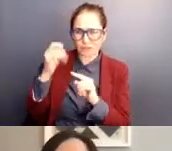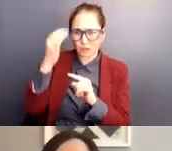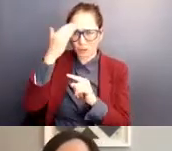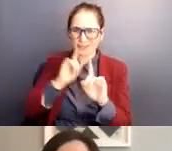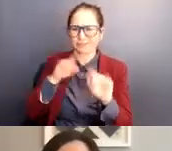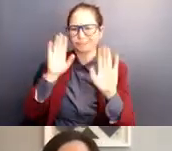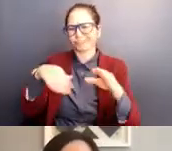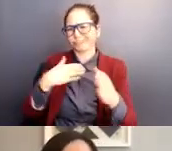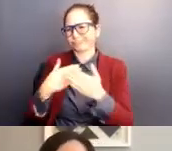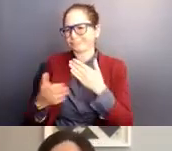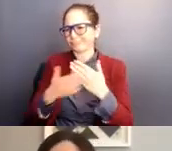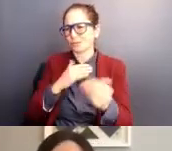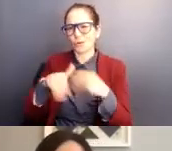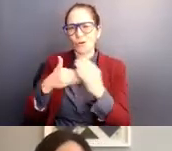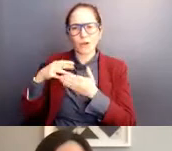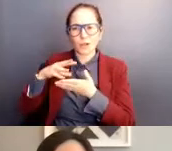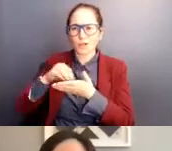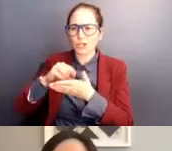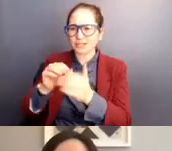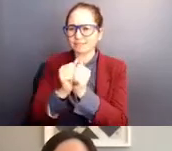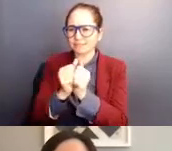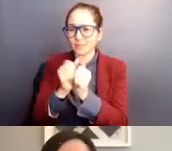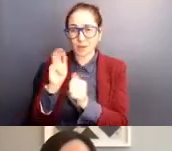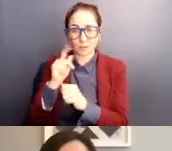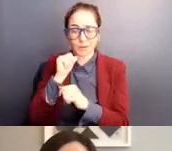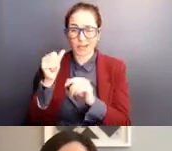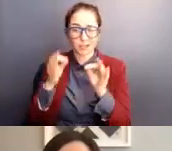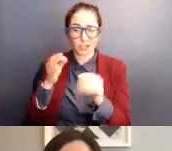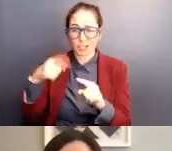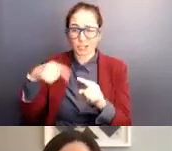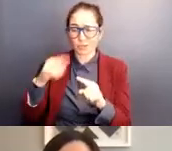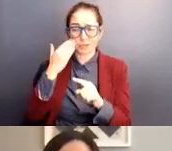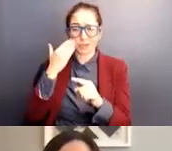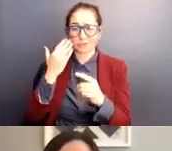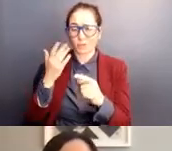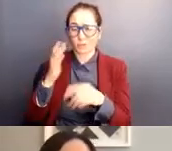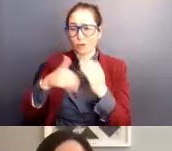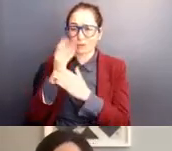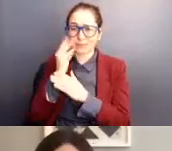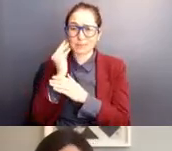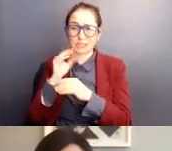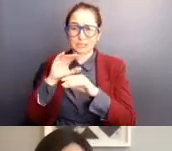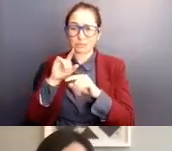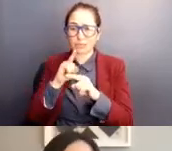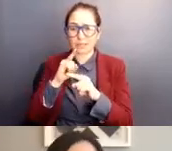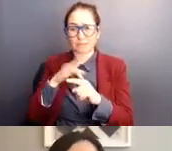We're all learning and we're not here to judge you. We all were beginners at one point, and we're in this together.